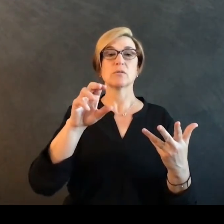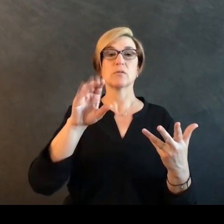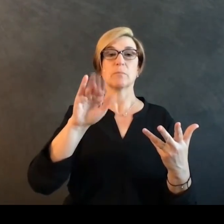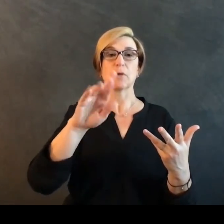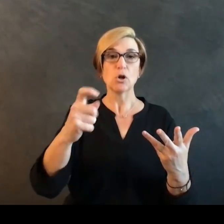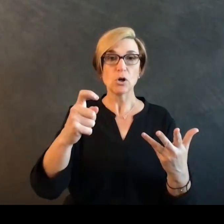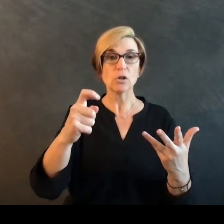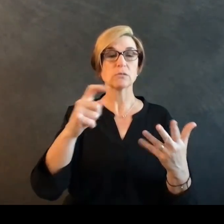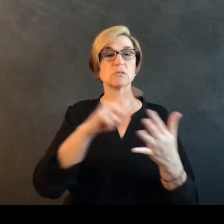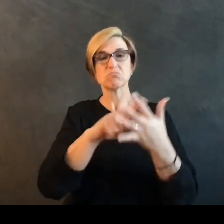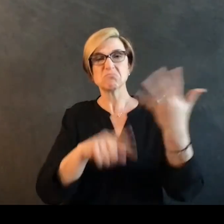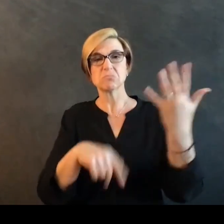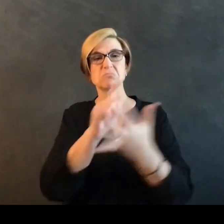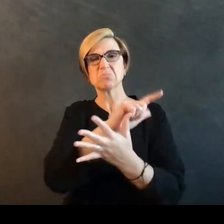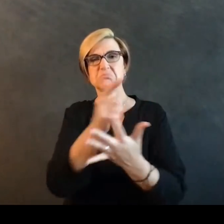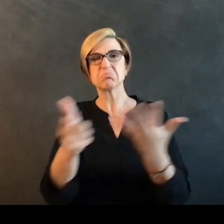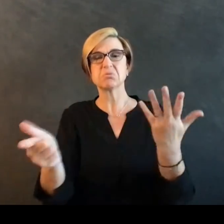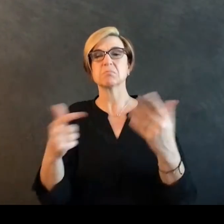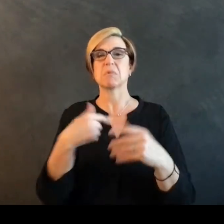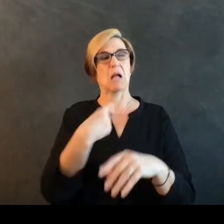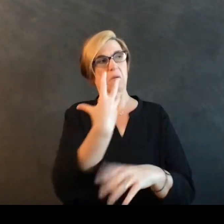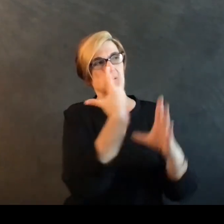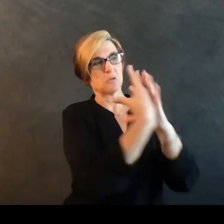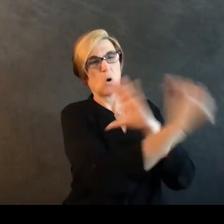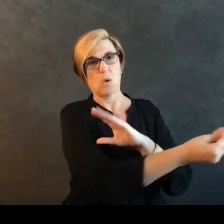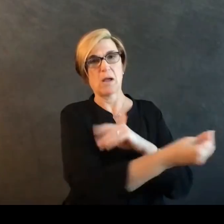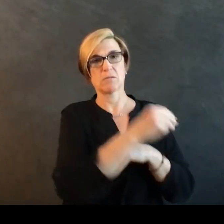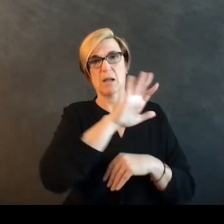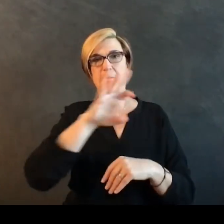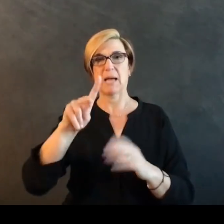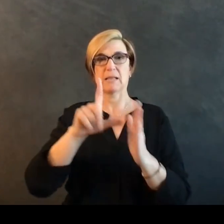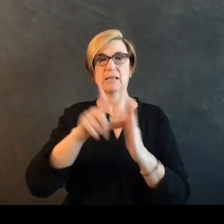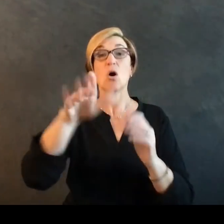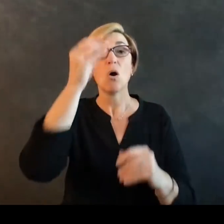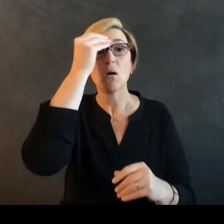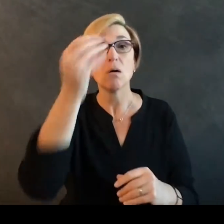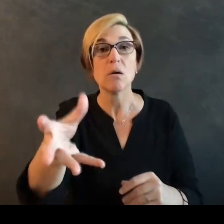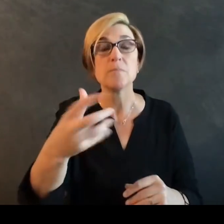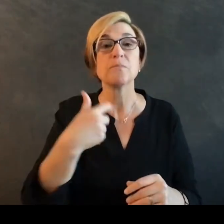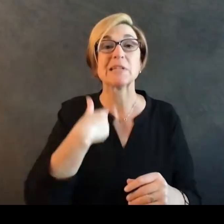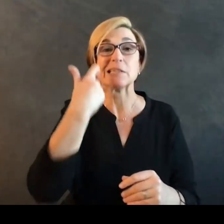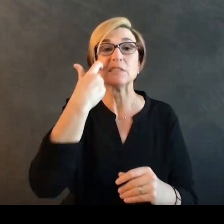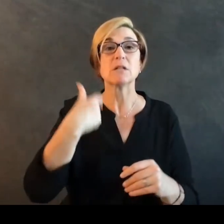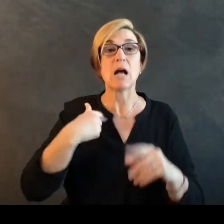little while I did take a test I just came out this is from the White House